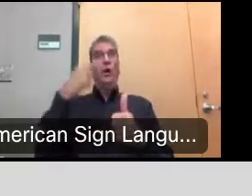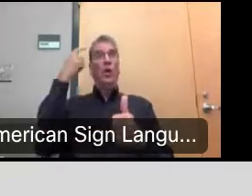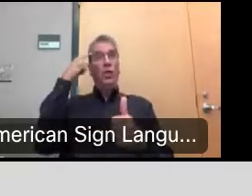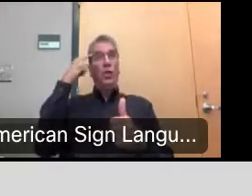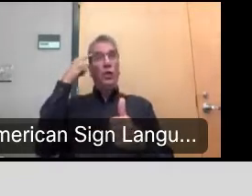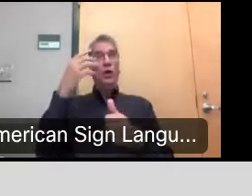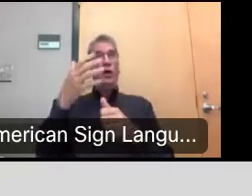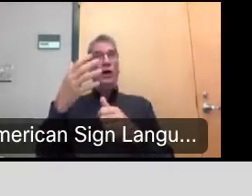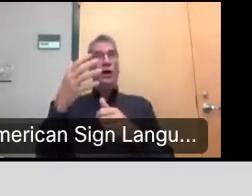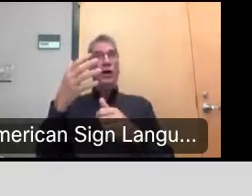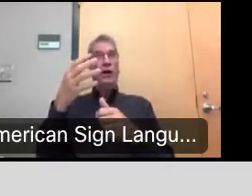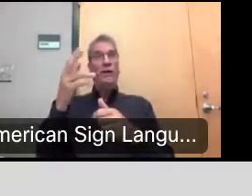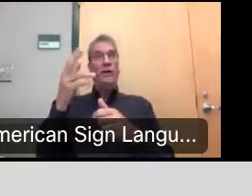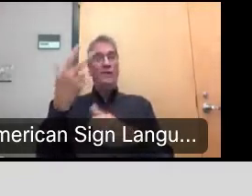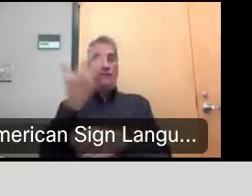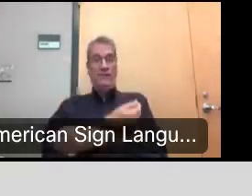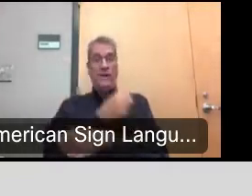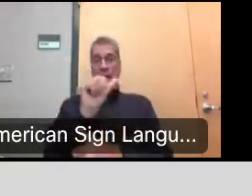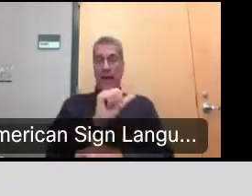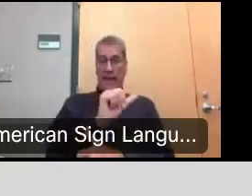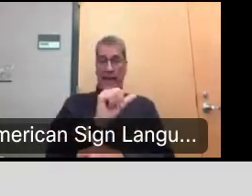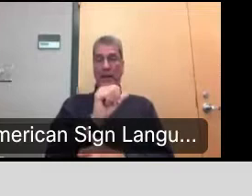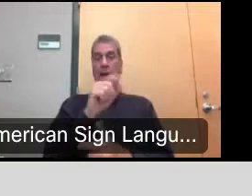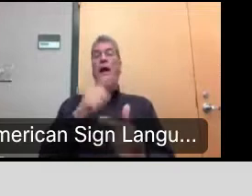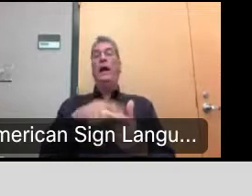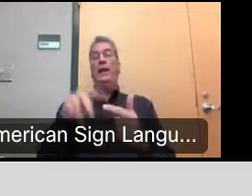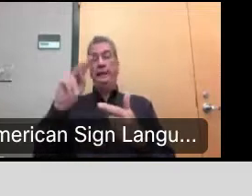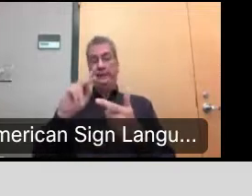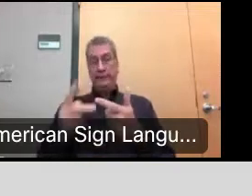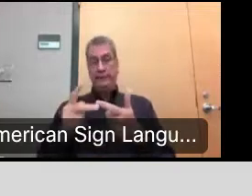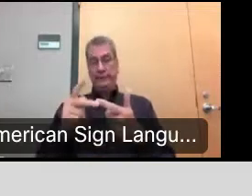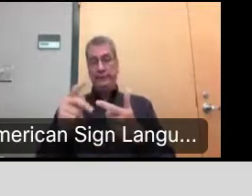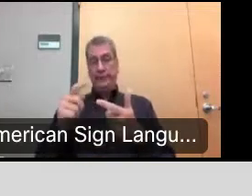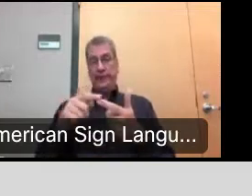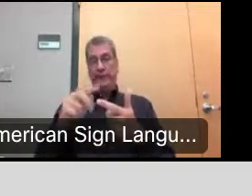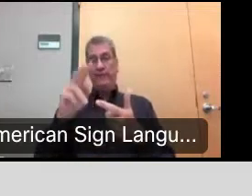Uh, vaccine a, for your 1st, you were gonna get vaccine B, uh, a, for your 2nd as well